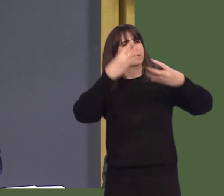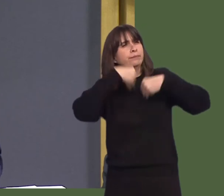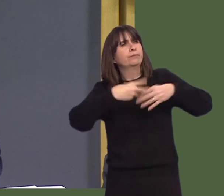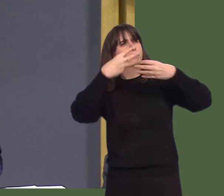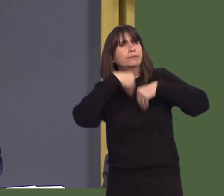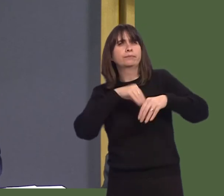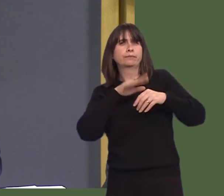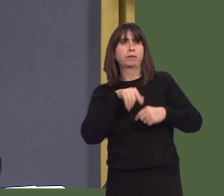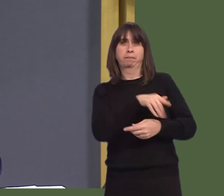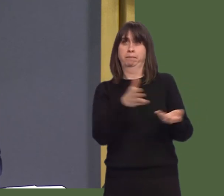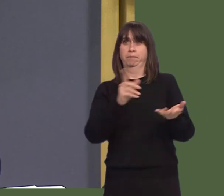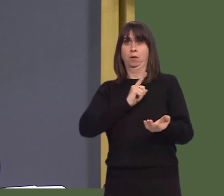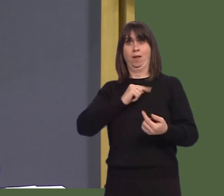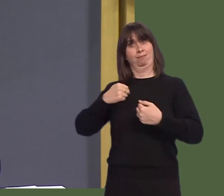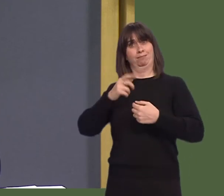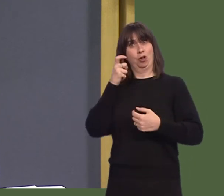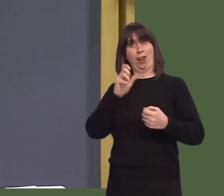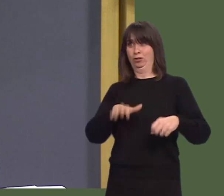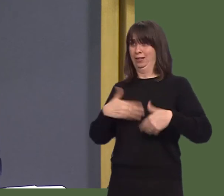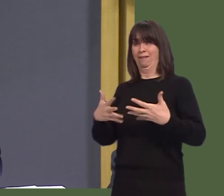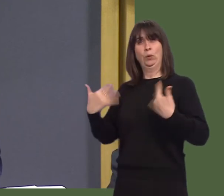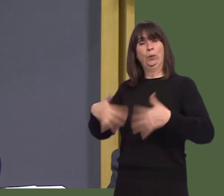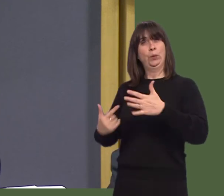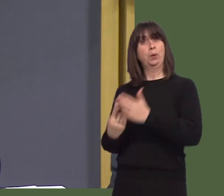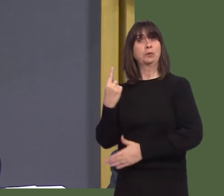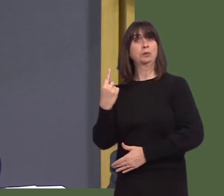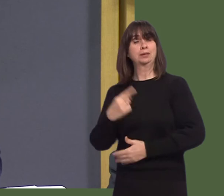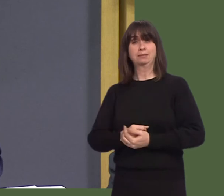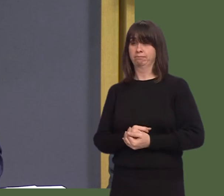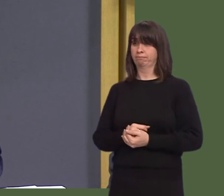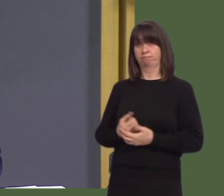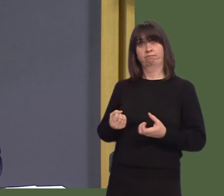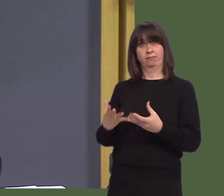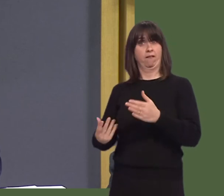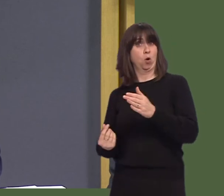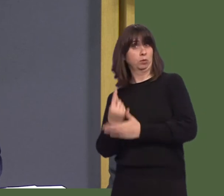being homeless. That is the reality of where he comes from.